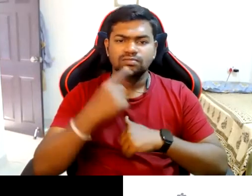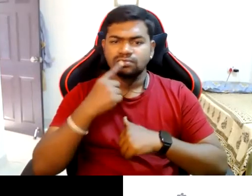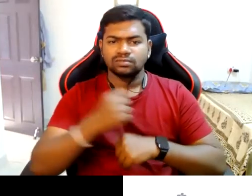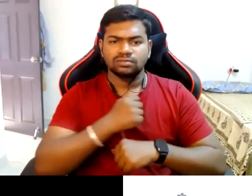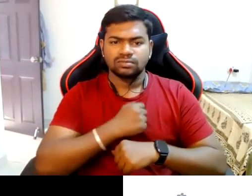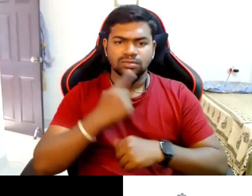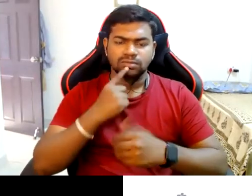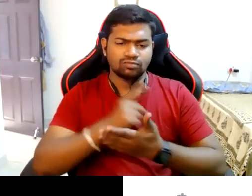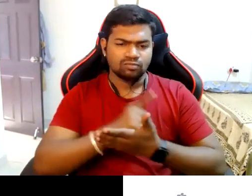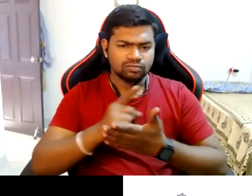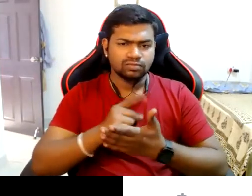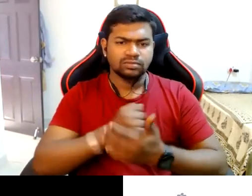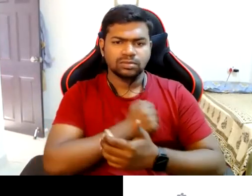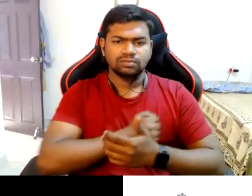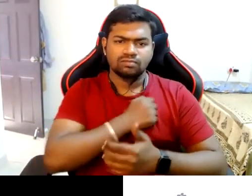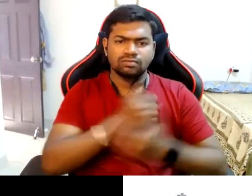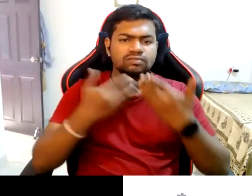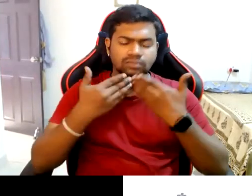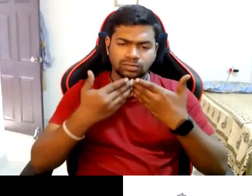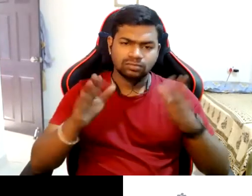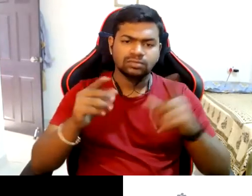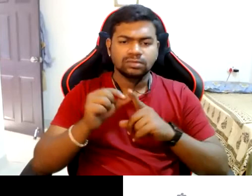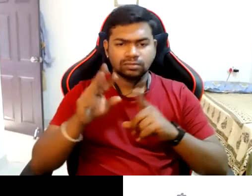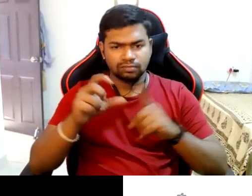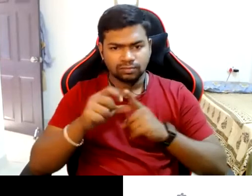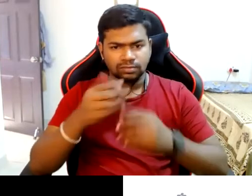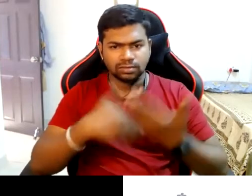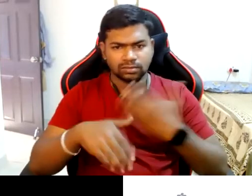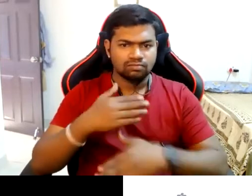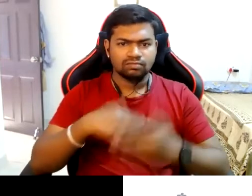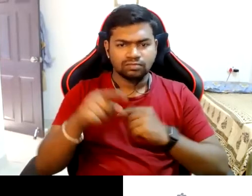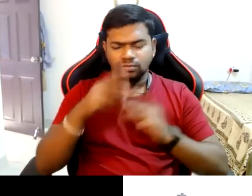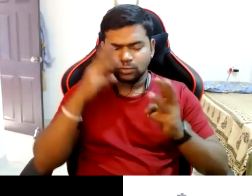We are more than open to hire people with disabilities so you don't need to worry,